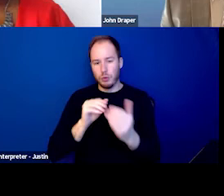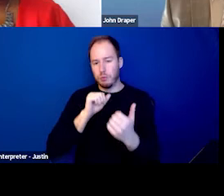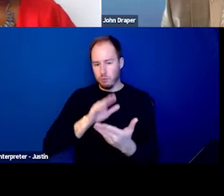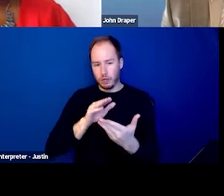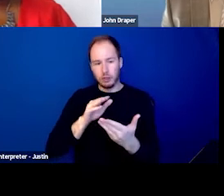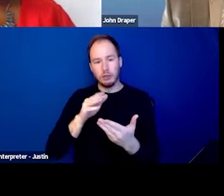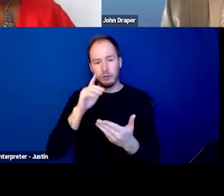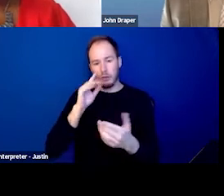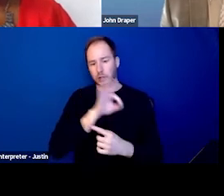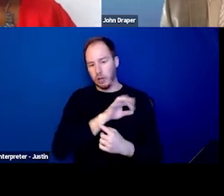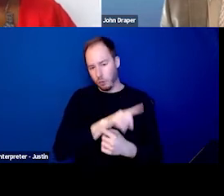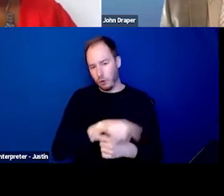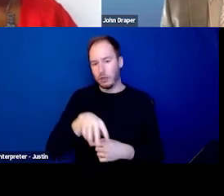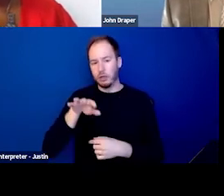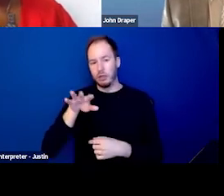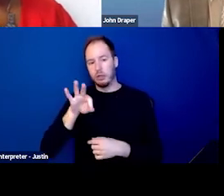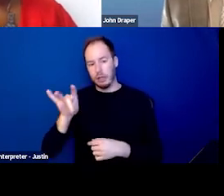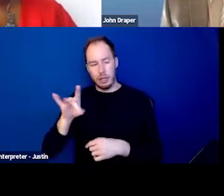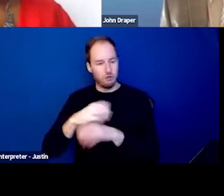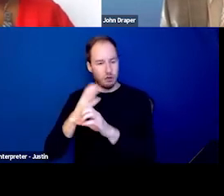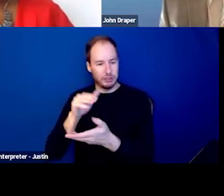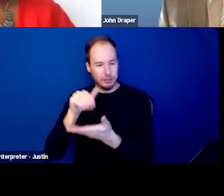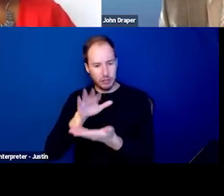between 911 and crisis centers across the country, next slide.